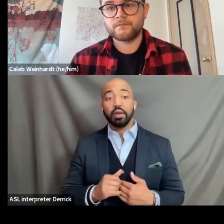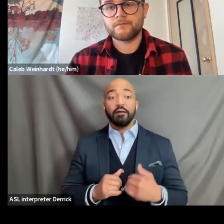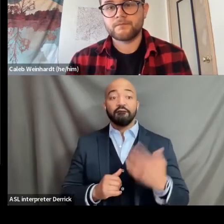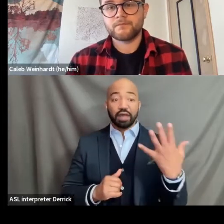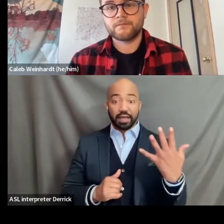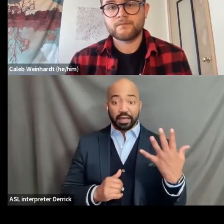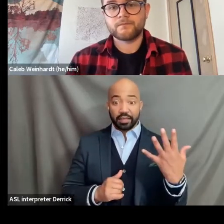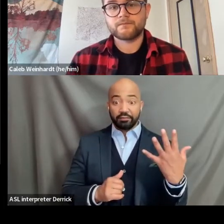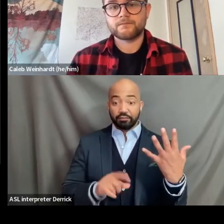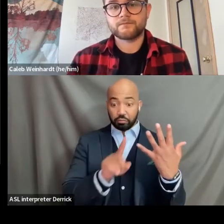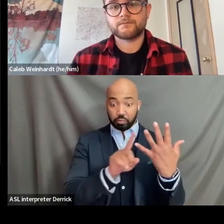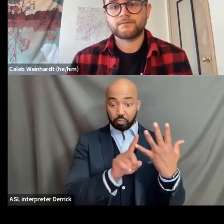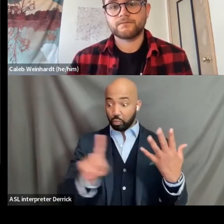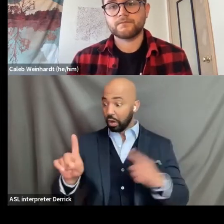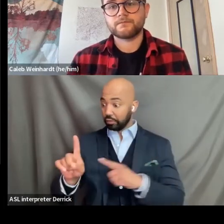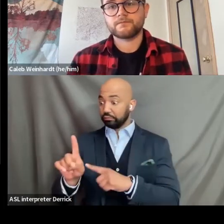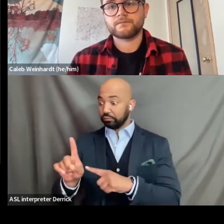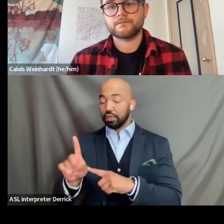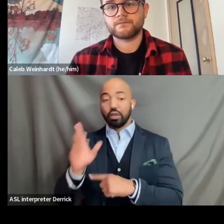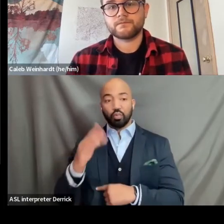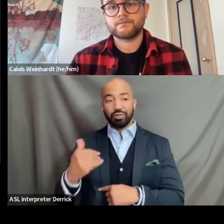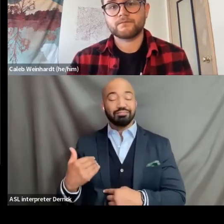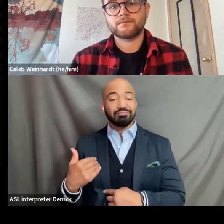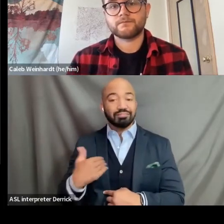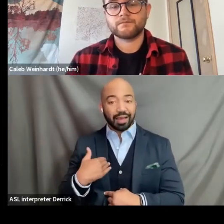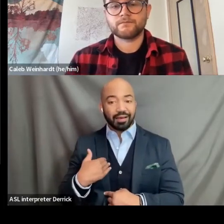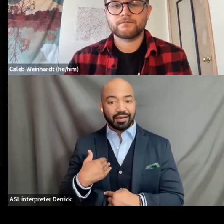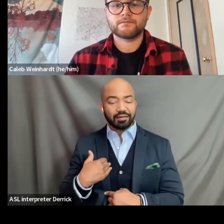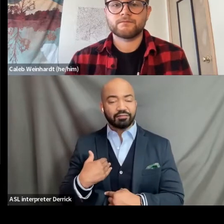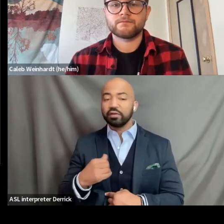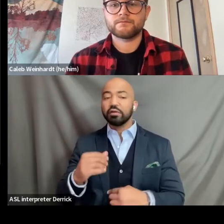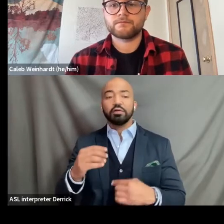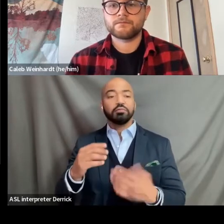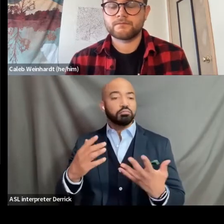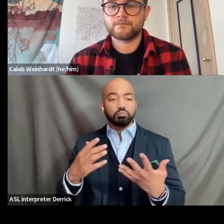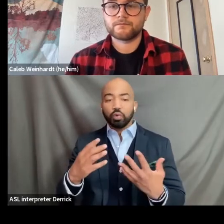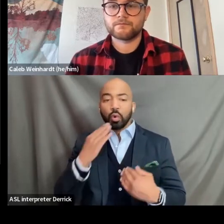will experience housing insecurity or homelessness at some point in their life.